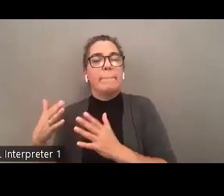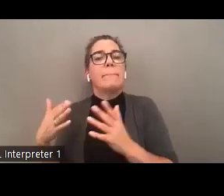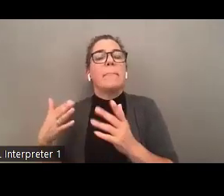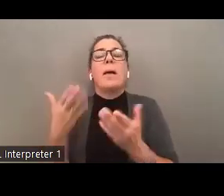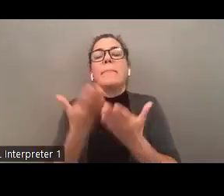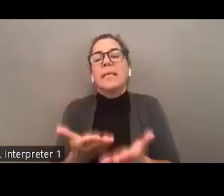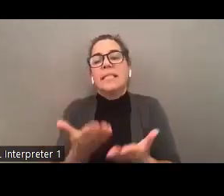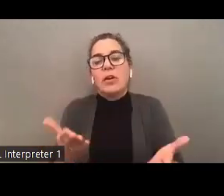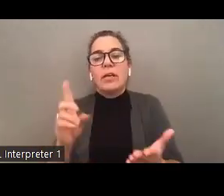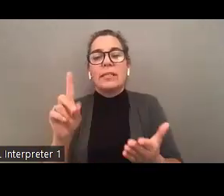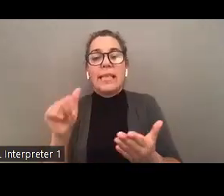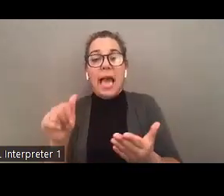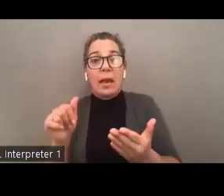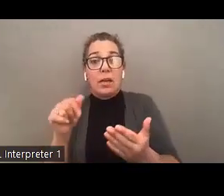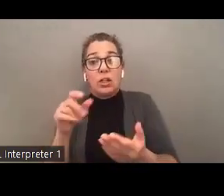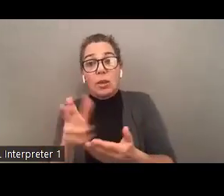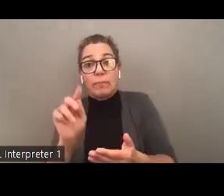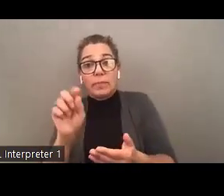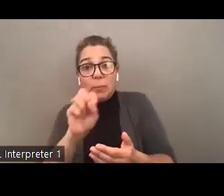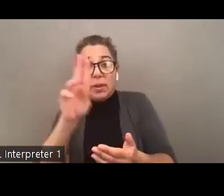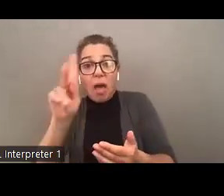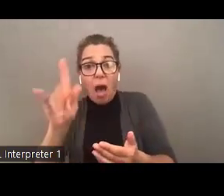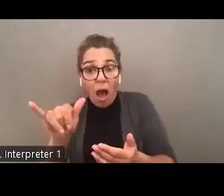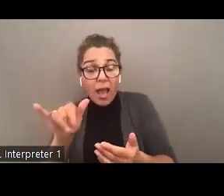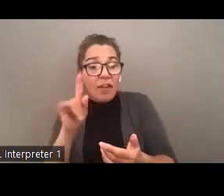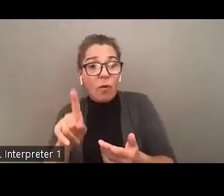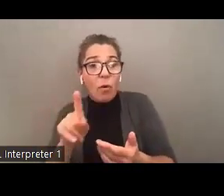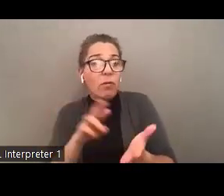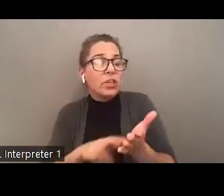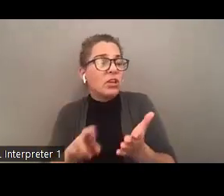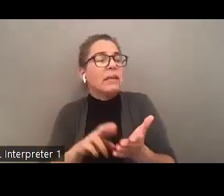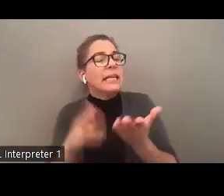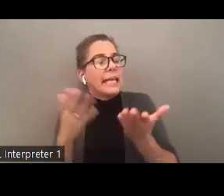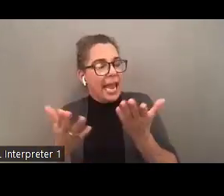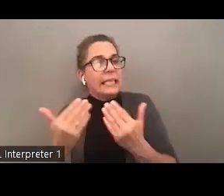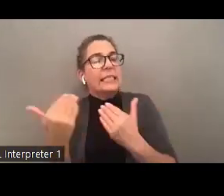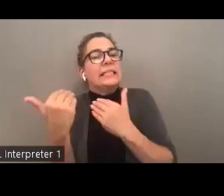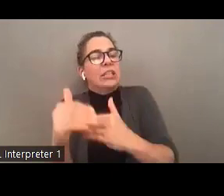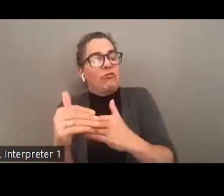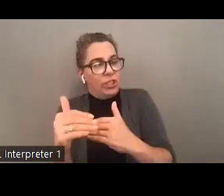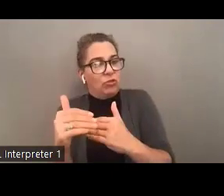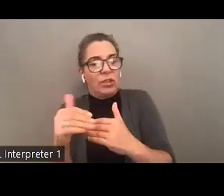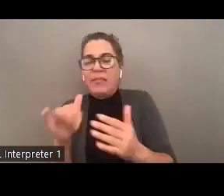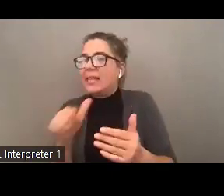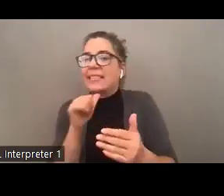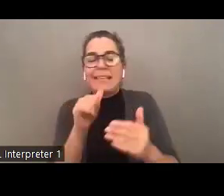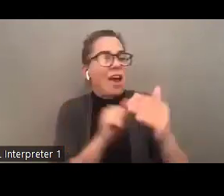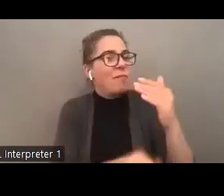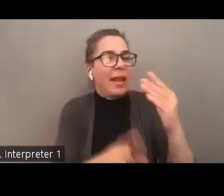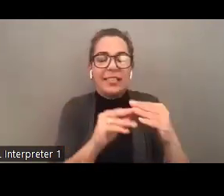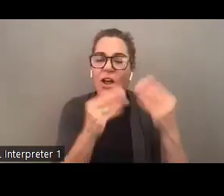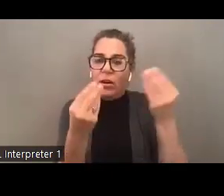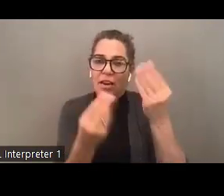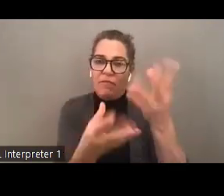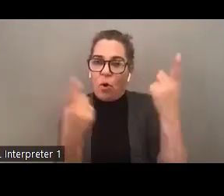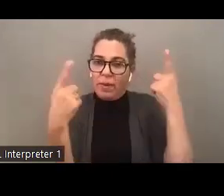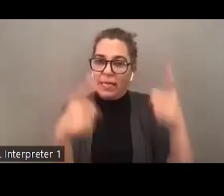needed to conduct research can sometimes impose restrictions on sharing that are not based in informed consent or participant privacy.